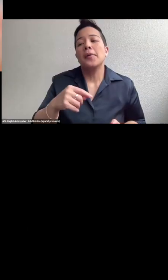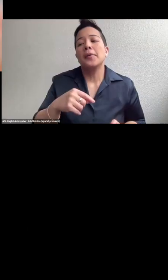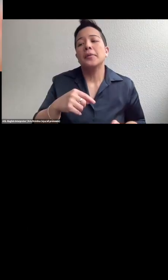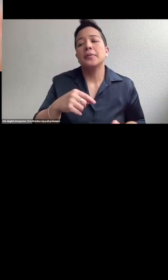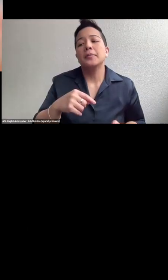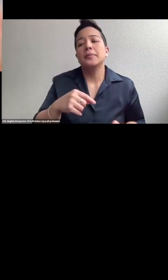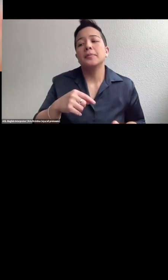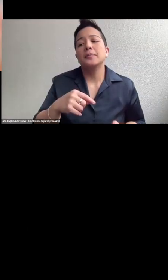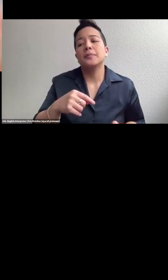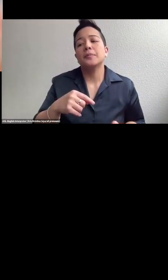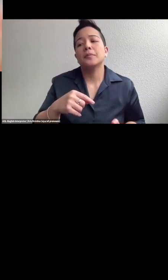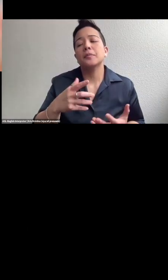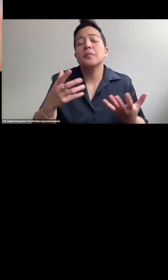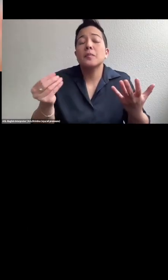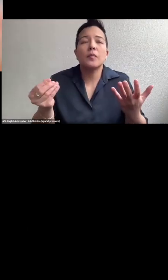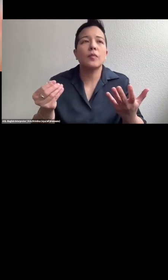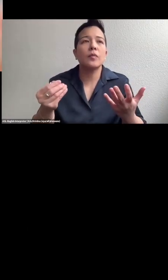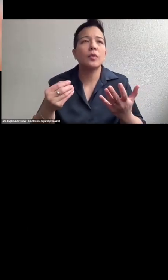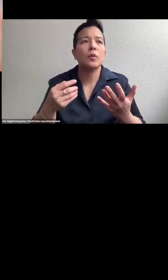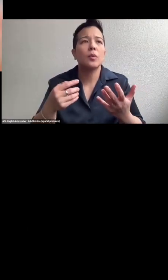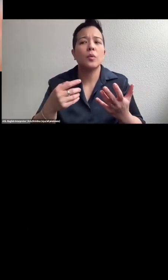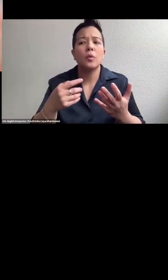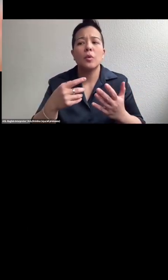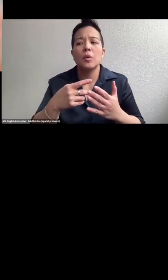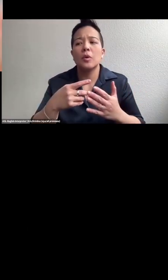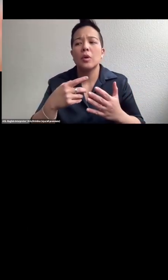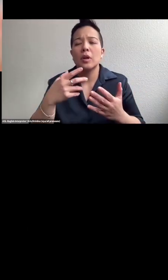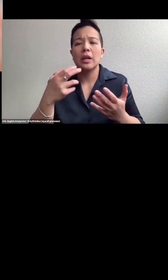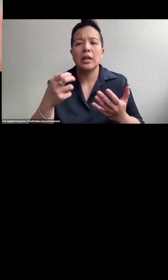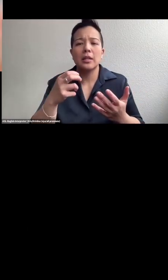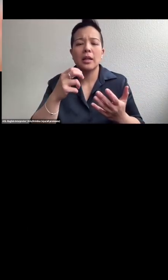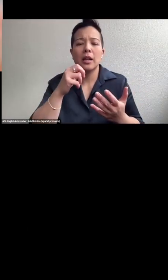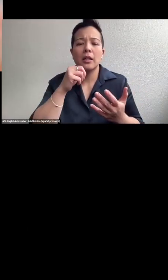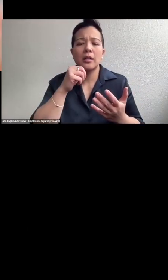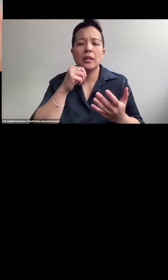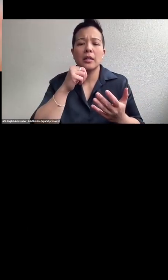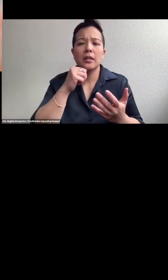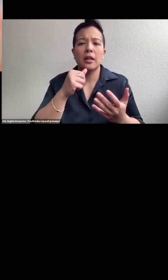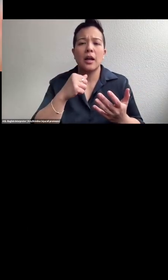what I don't feel like he got the kind of